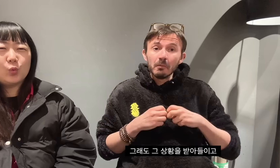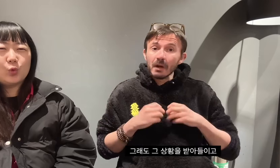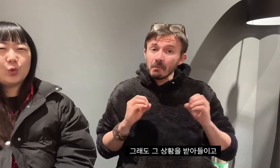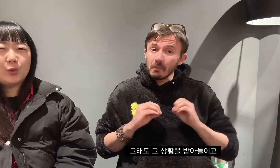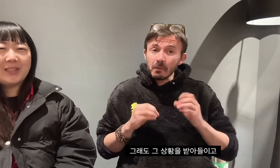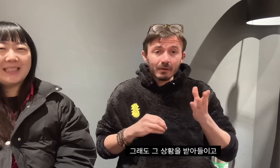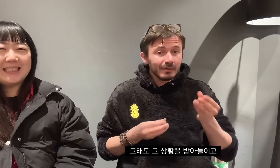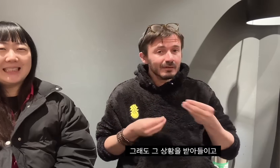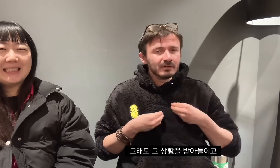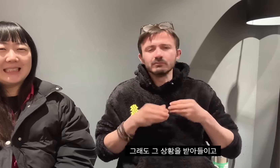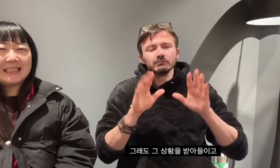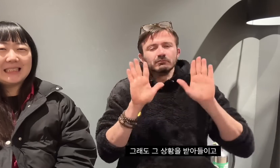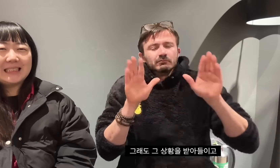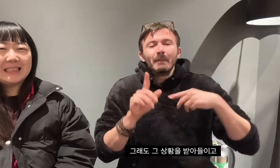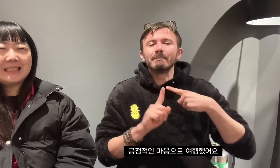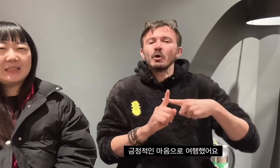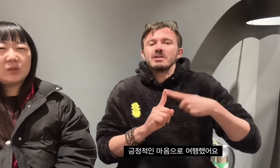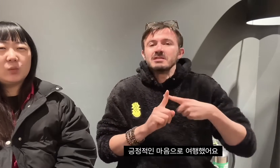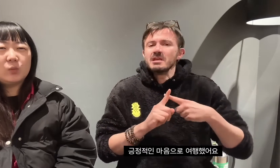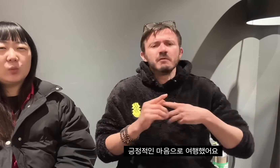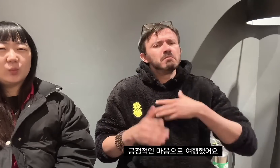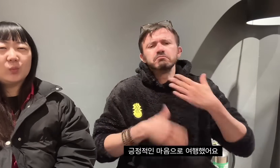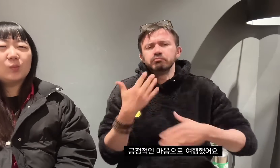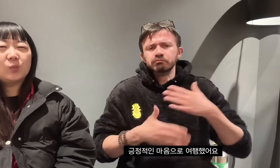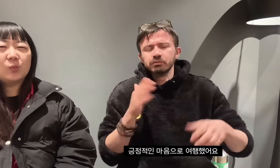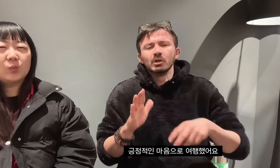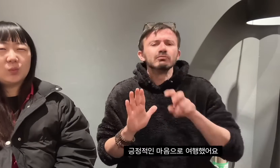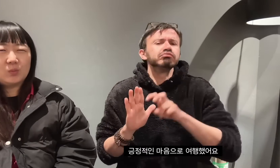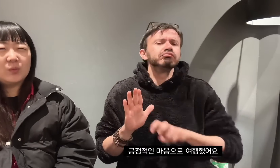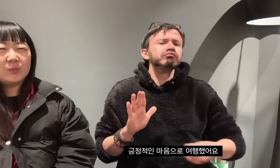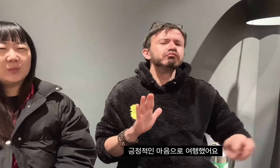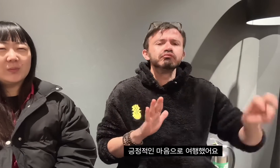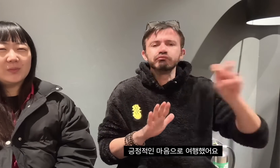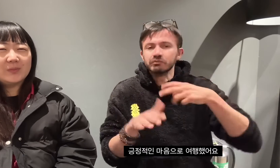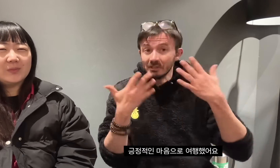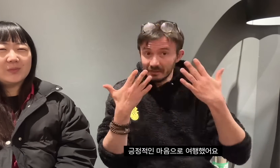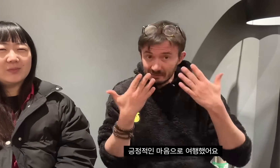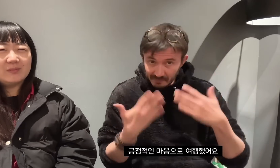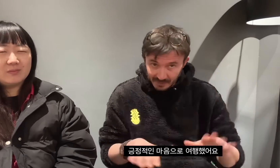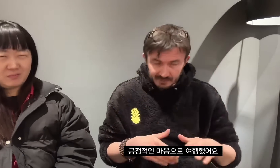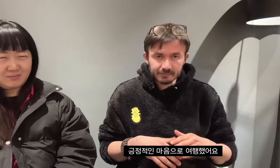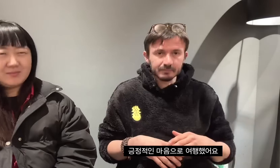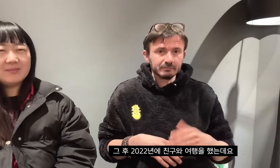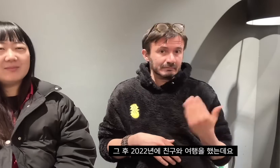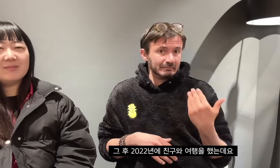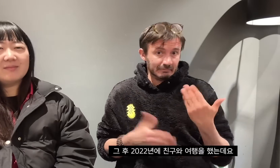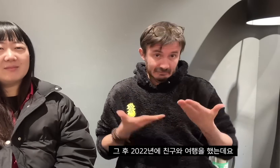Still, I accepted the situation and traveled with a positive mind.